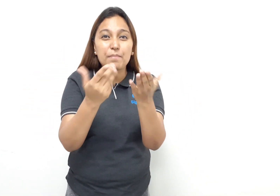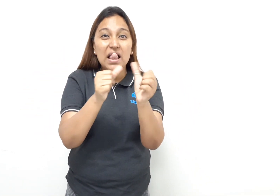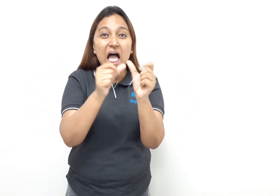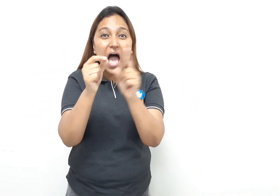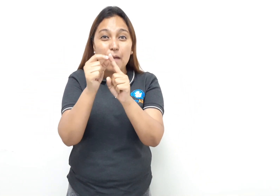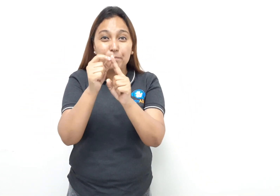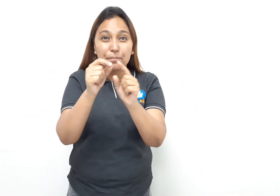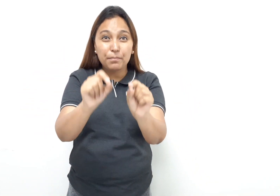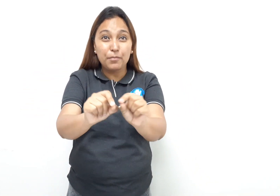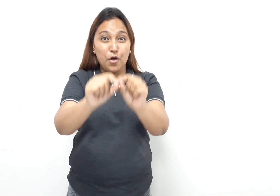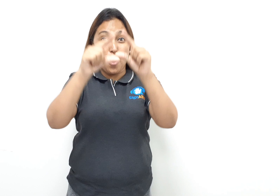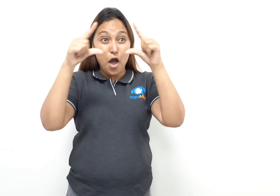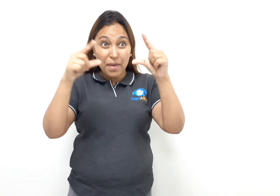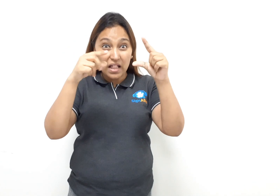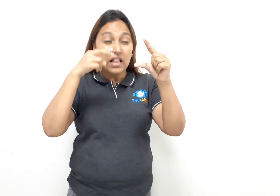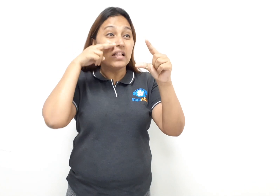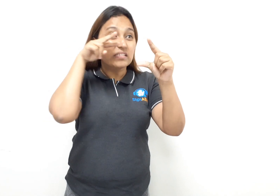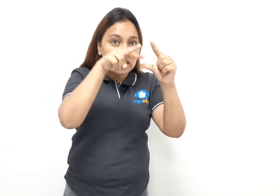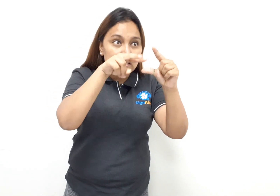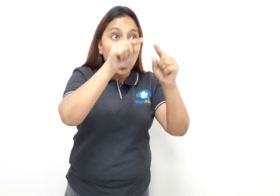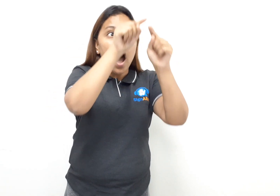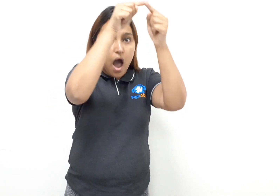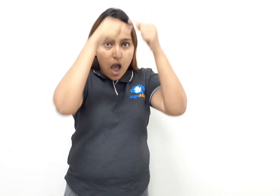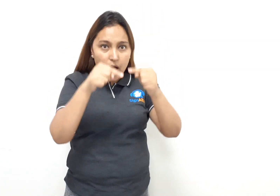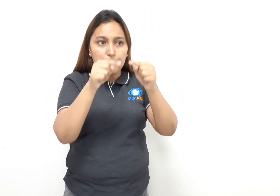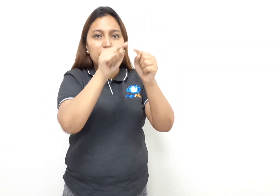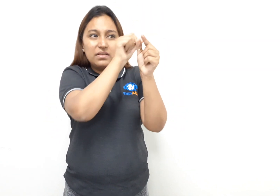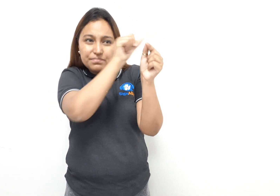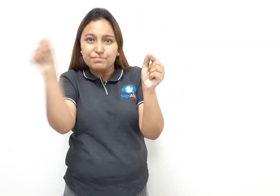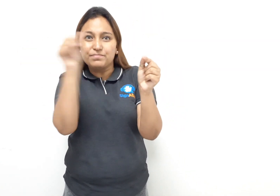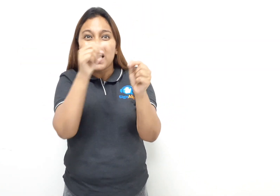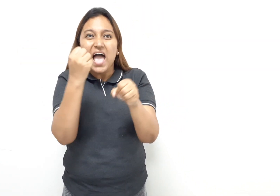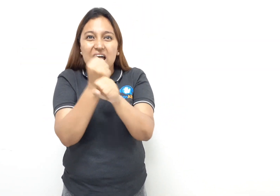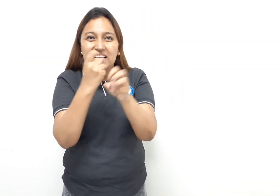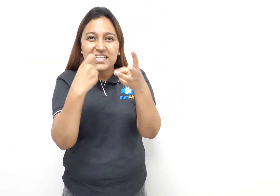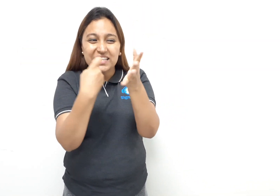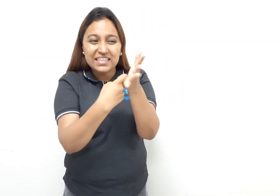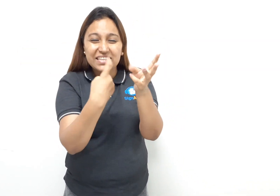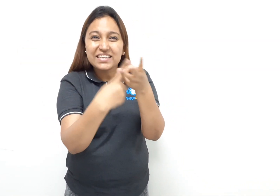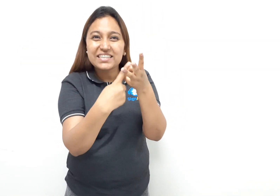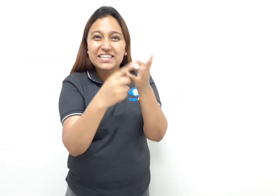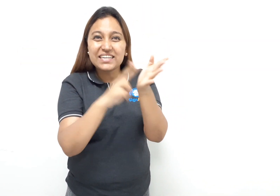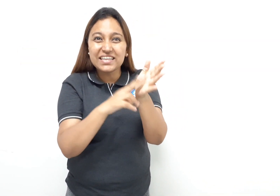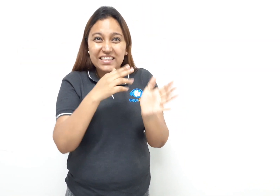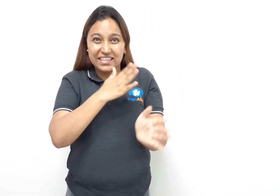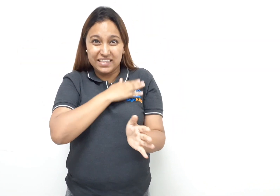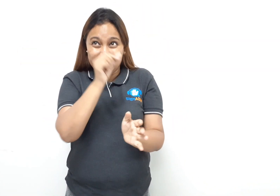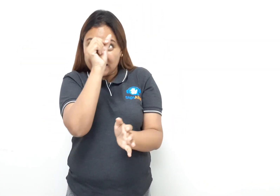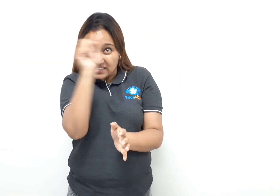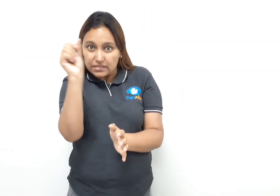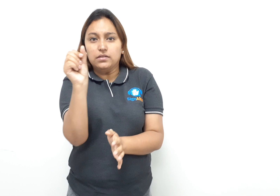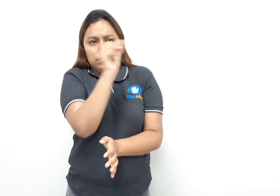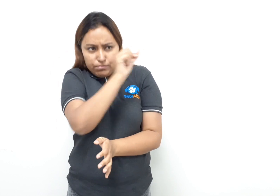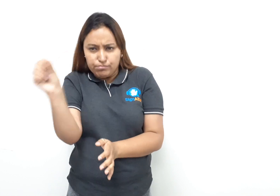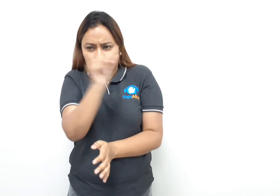After opening, swipe option to turn on. It should go green.